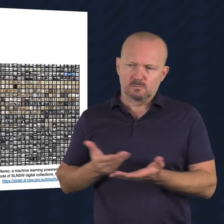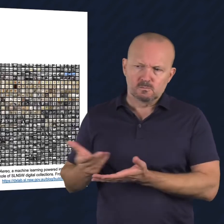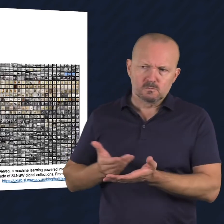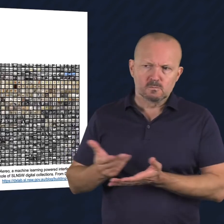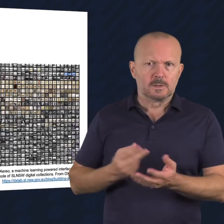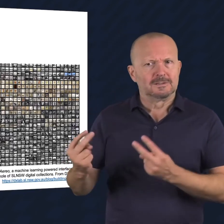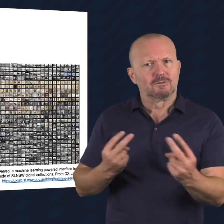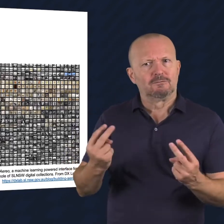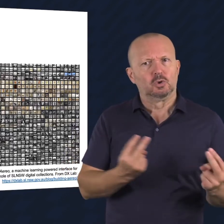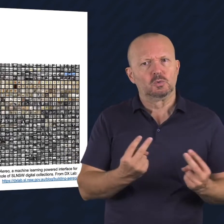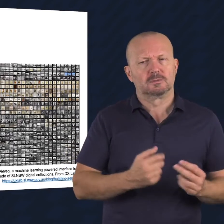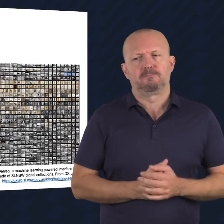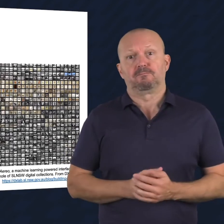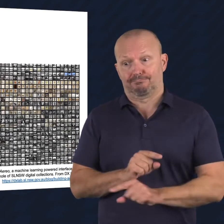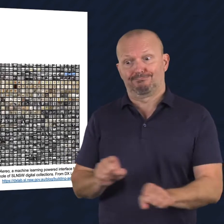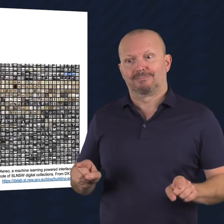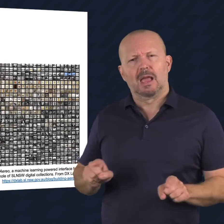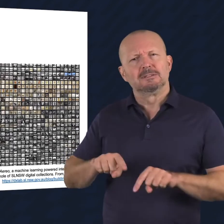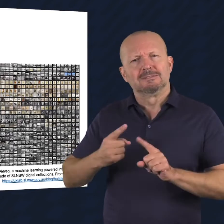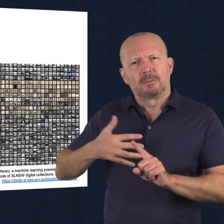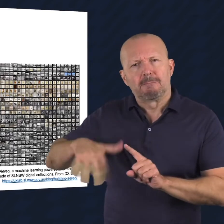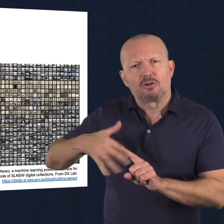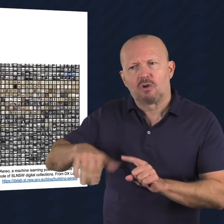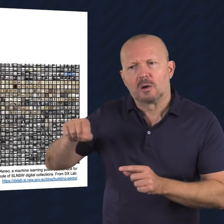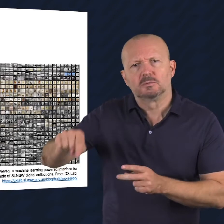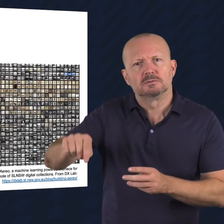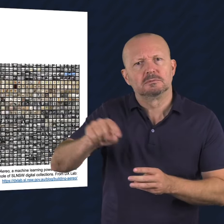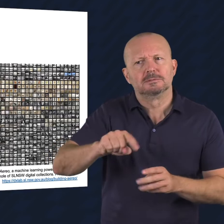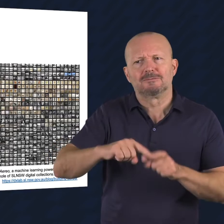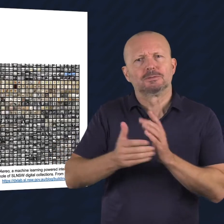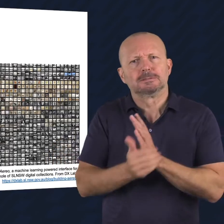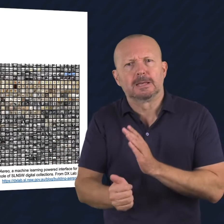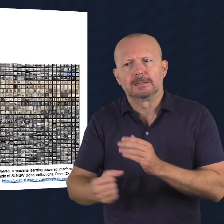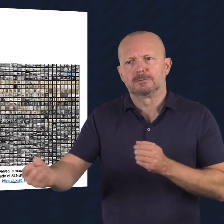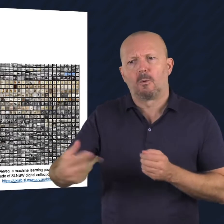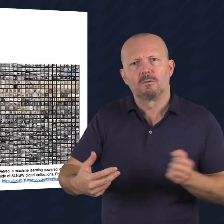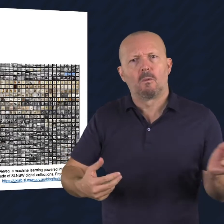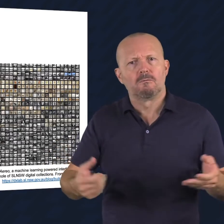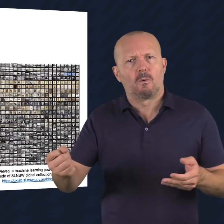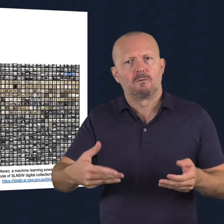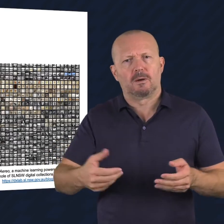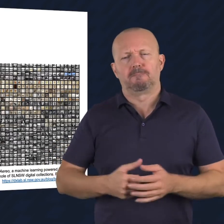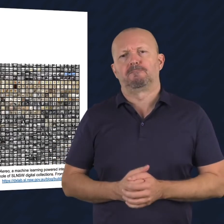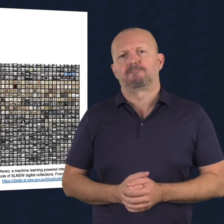Participants, leaders and collaborators in these projects have come from a range of backgrounds, bringing a range of skills to the table.